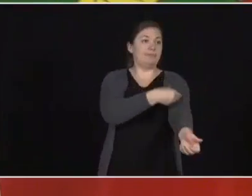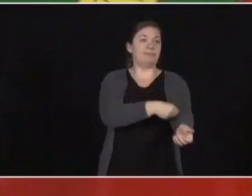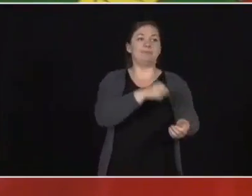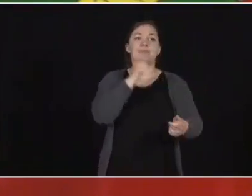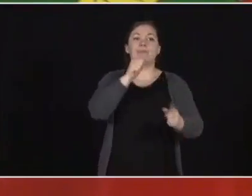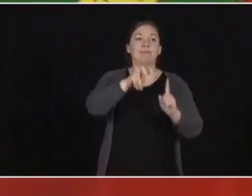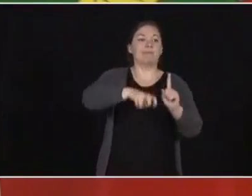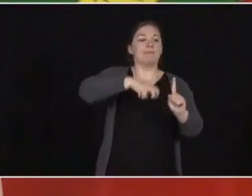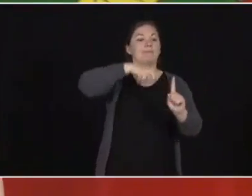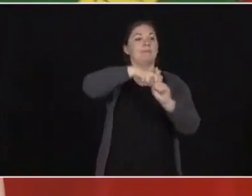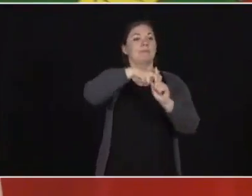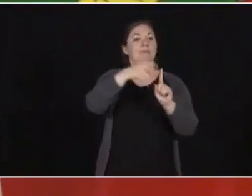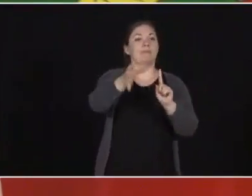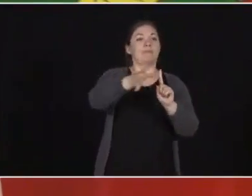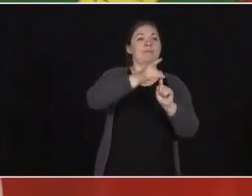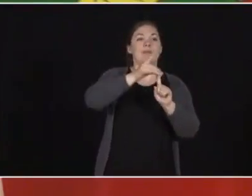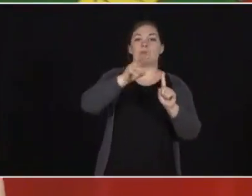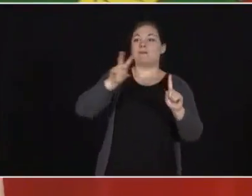answer the virus in measures the antibodies.